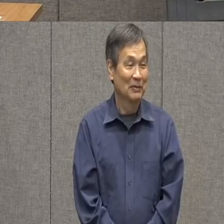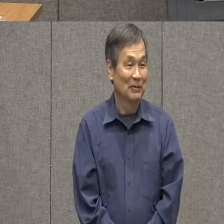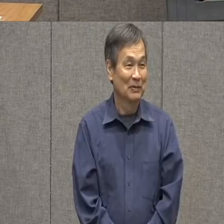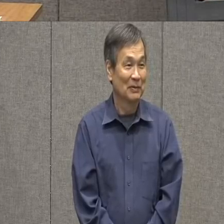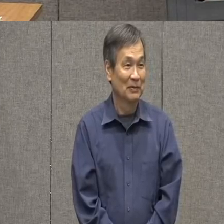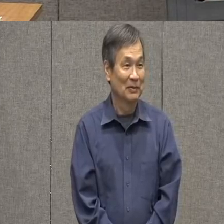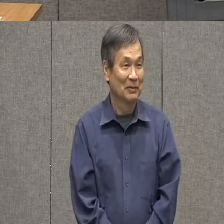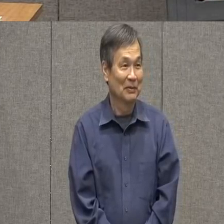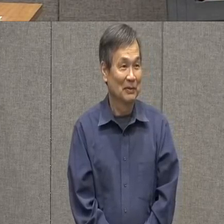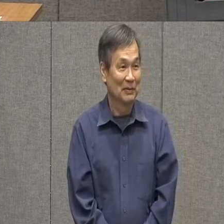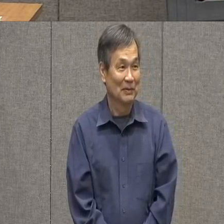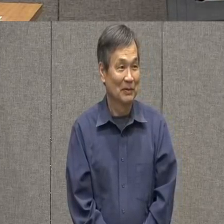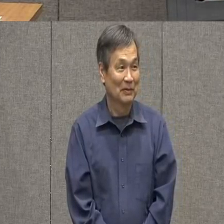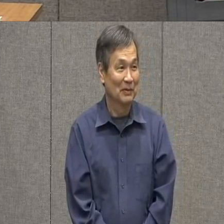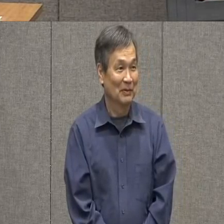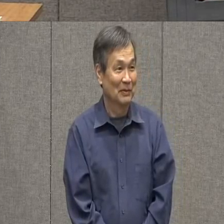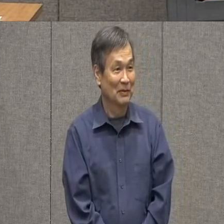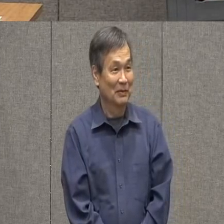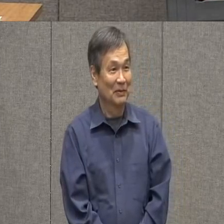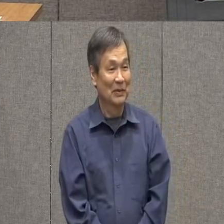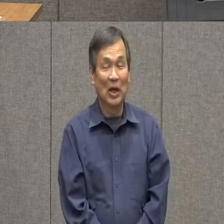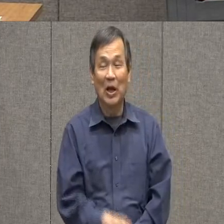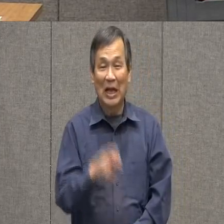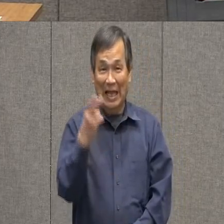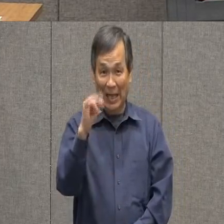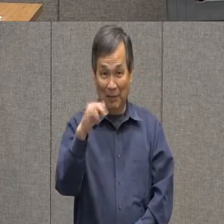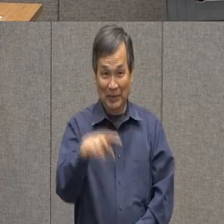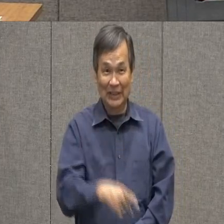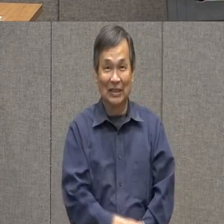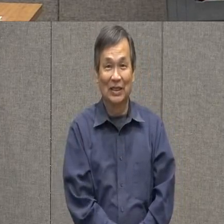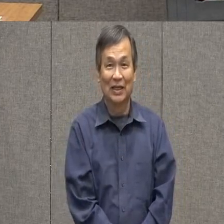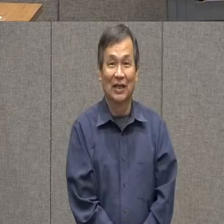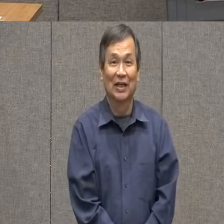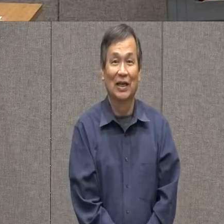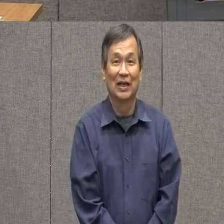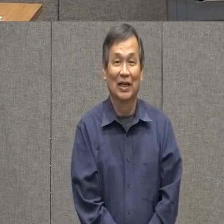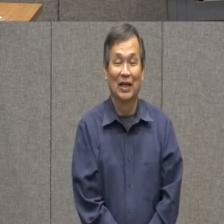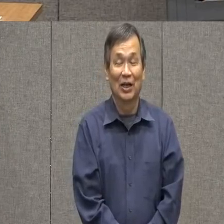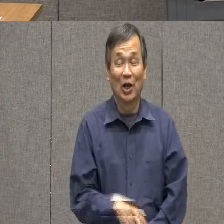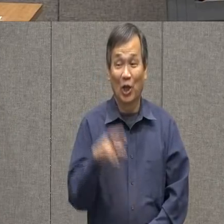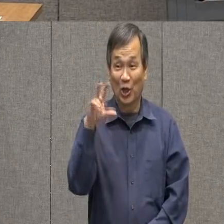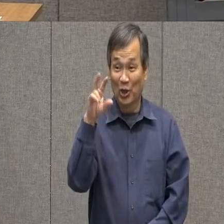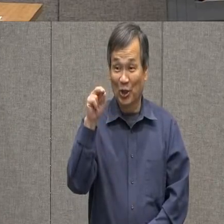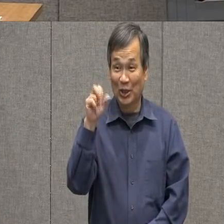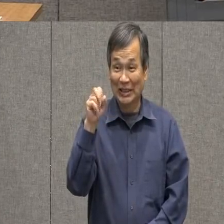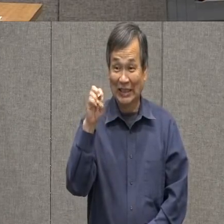Okay, now I'm at her leg. Wait, her hips first. 30 seconds. Okay, I think her hips are straight!